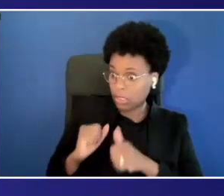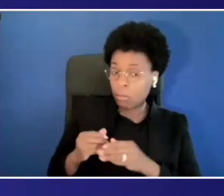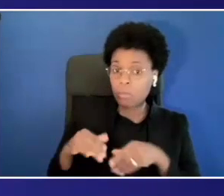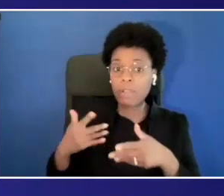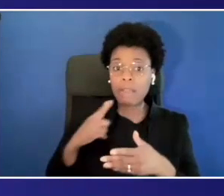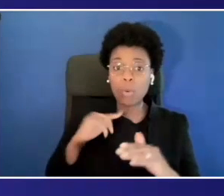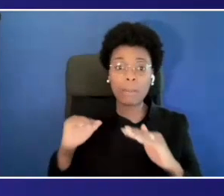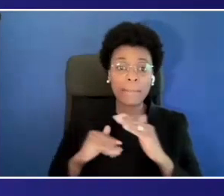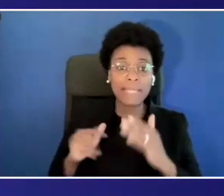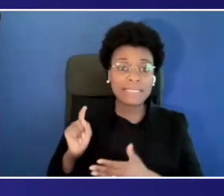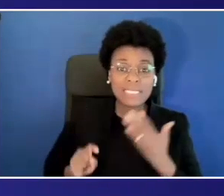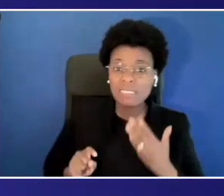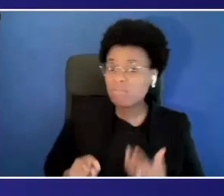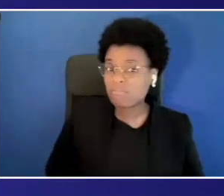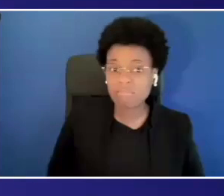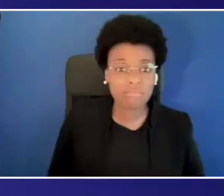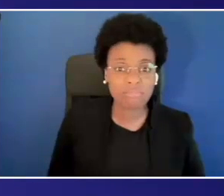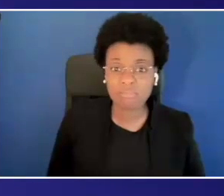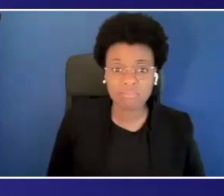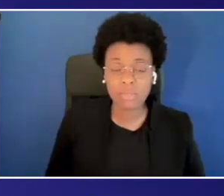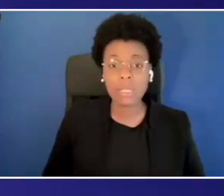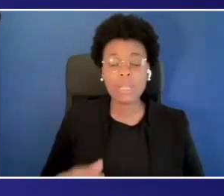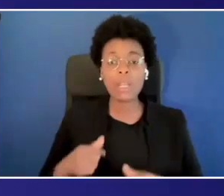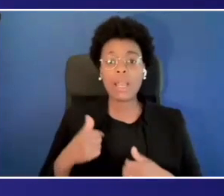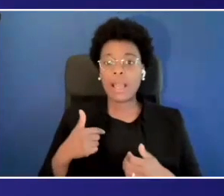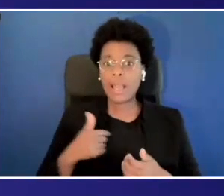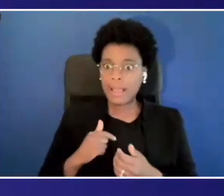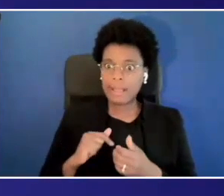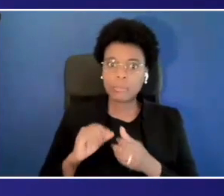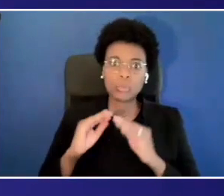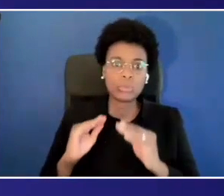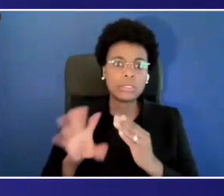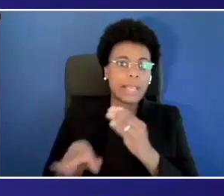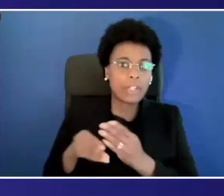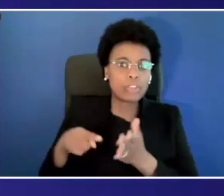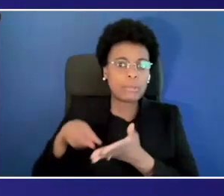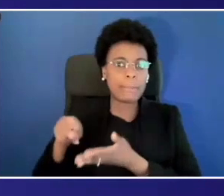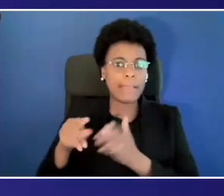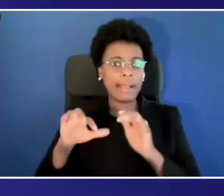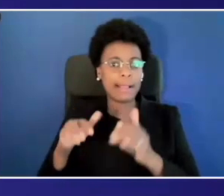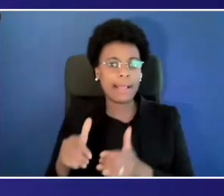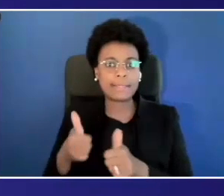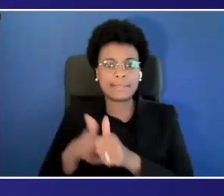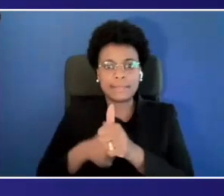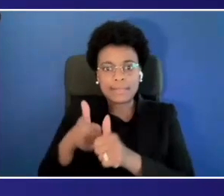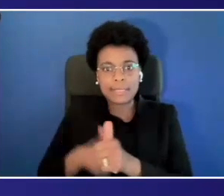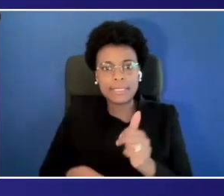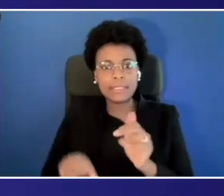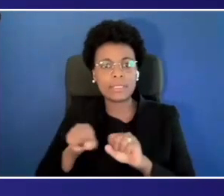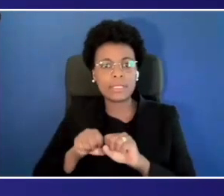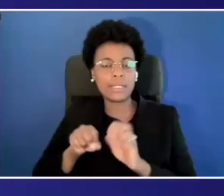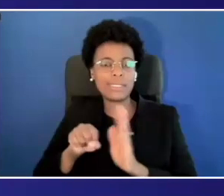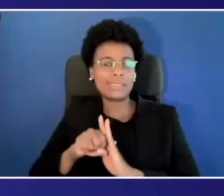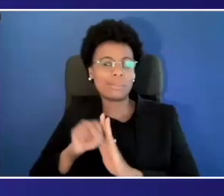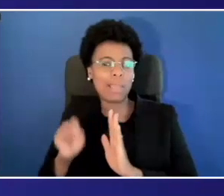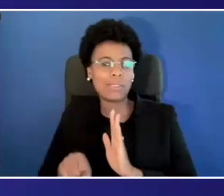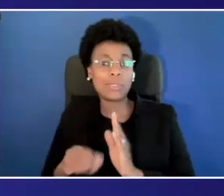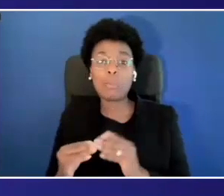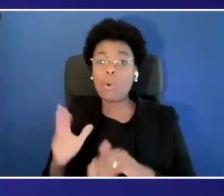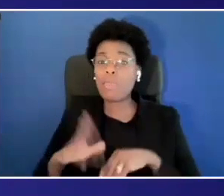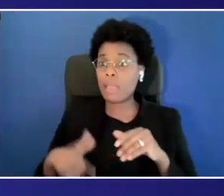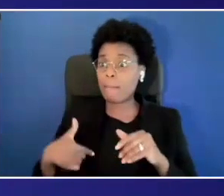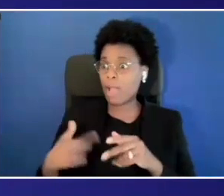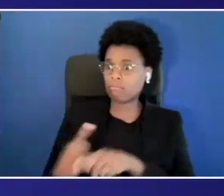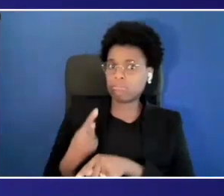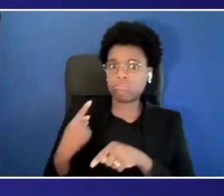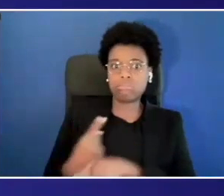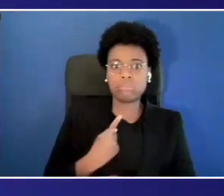Instead, I teach extra pay classes every semester that's beyond my workload and in the summer to make ends meet.